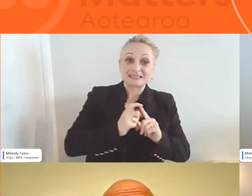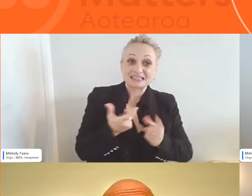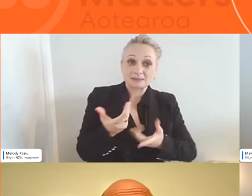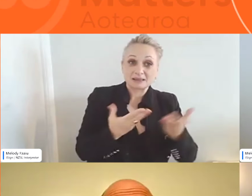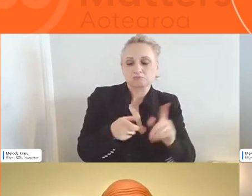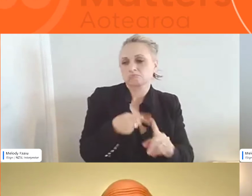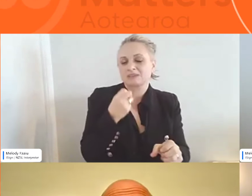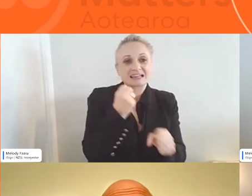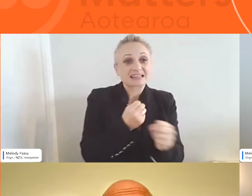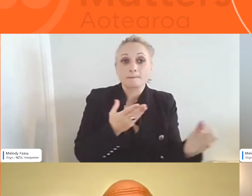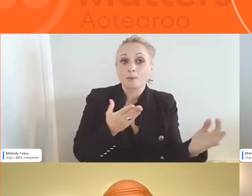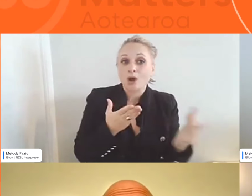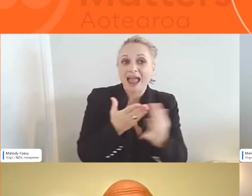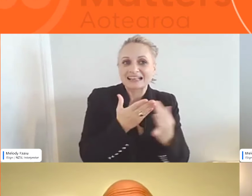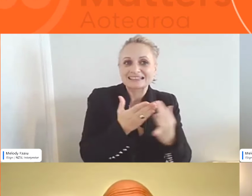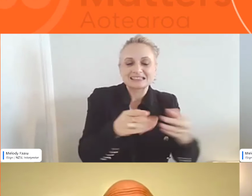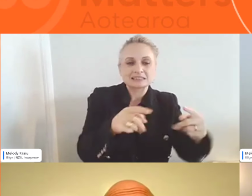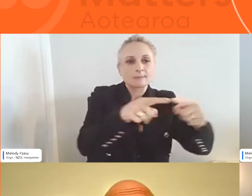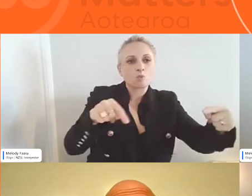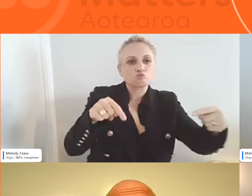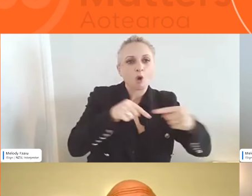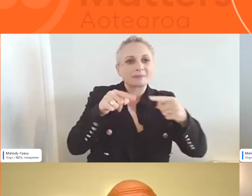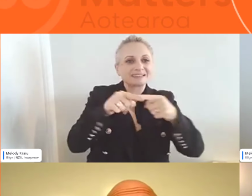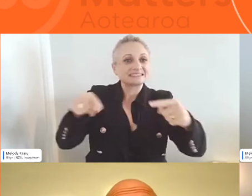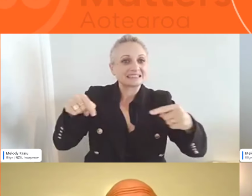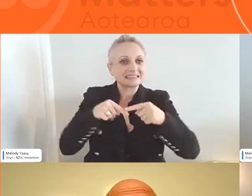Accessible Properties who are one of the largest providers in New